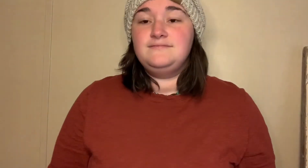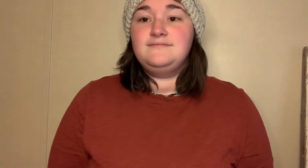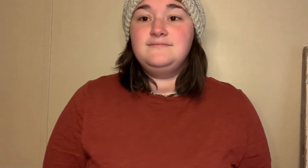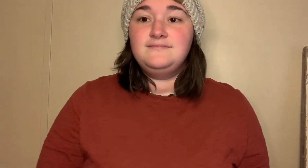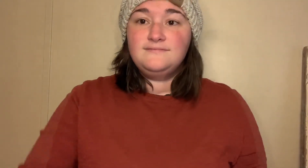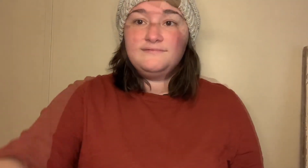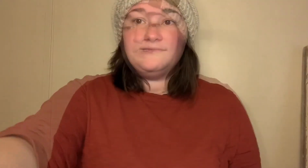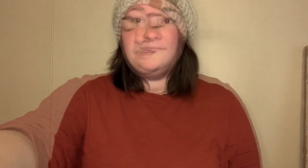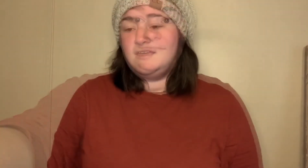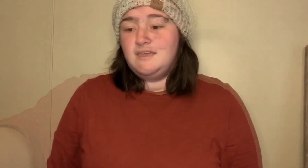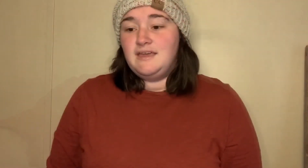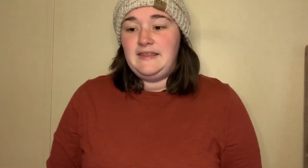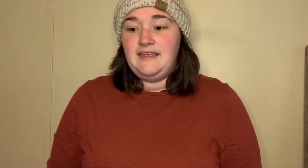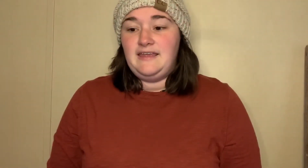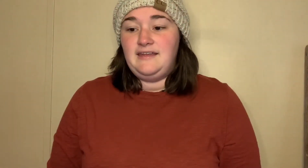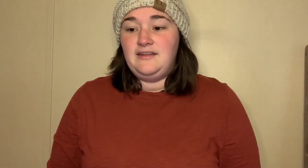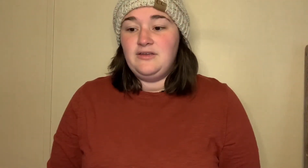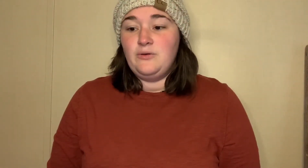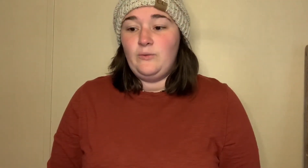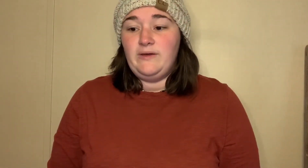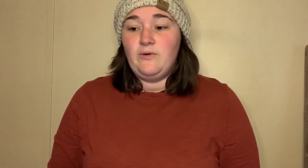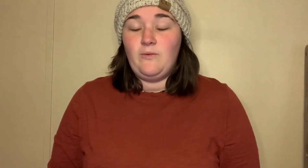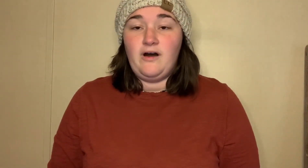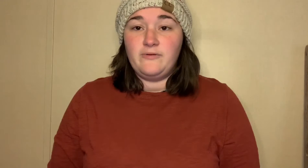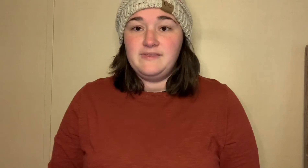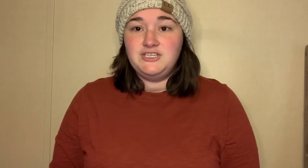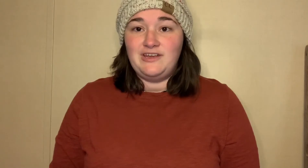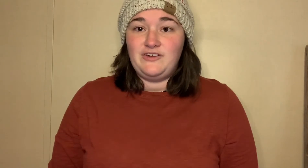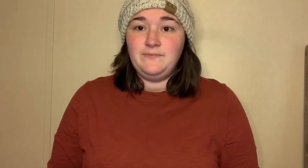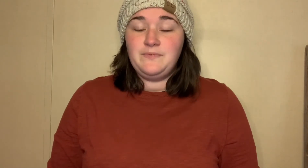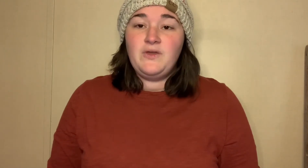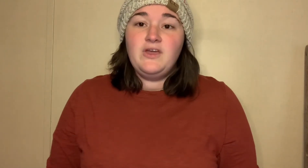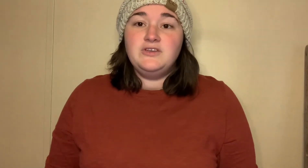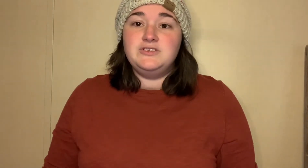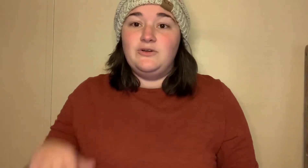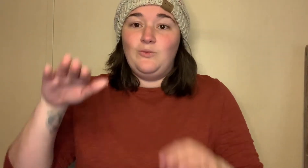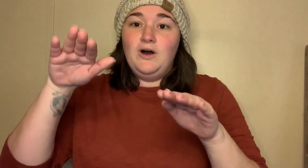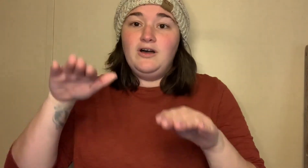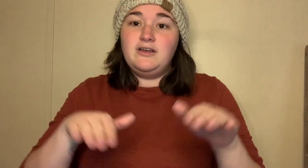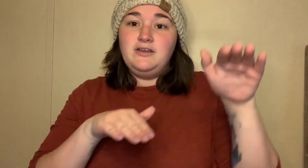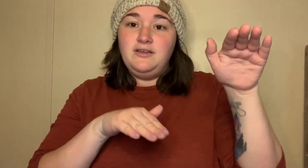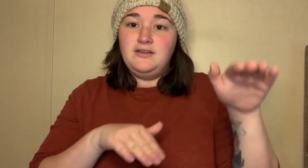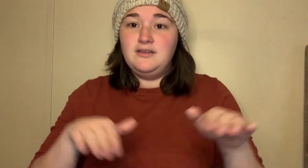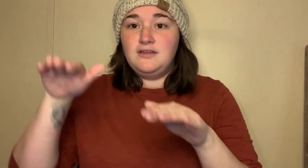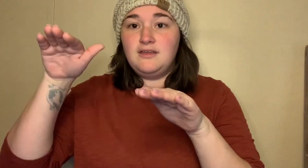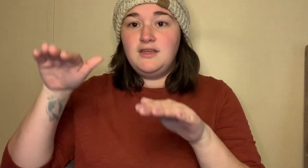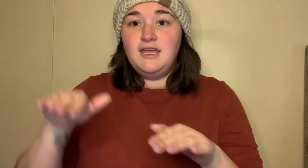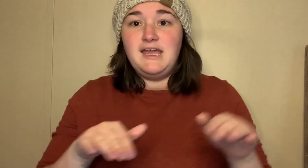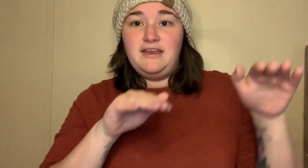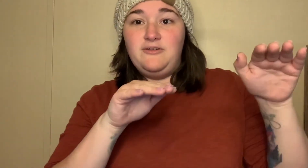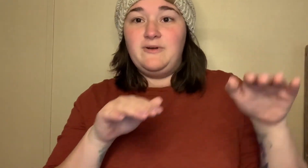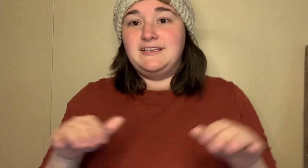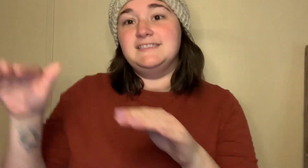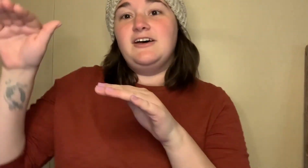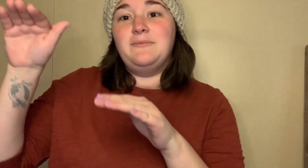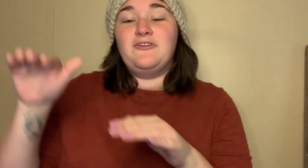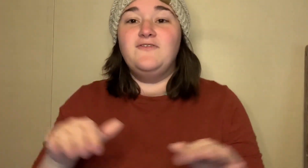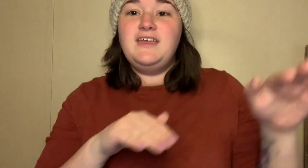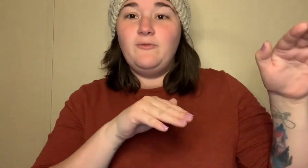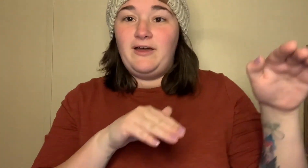and then we will walk with each other so walk and you want to stomp your feet while you